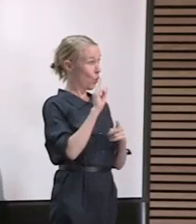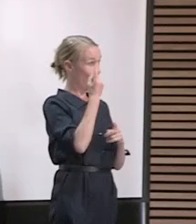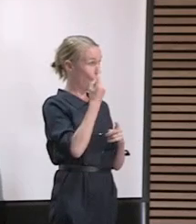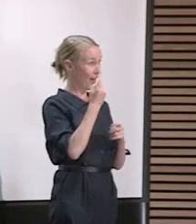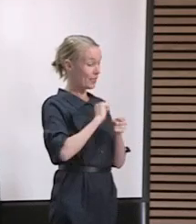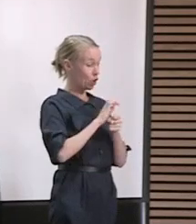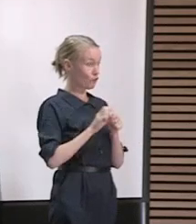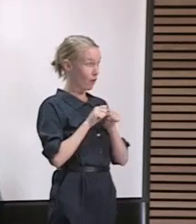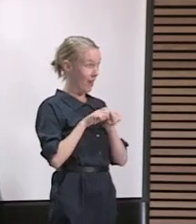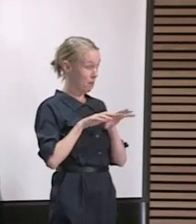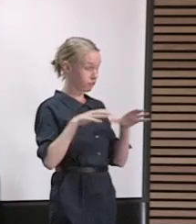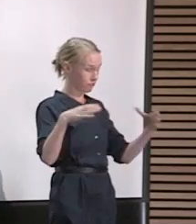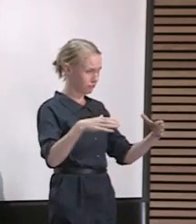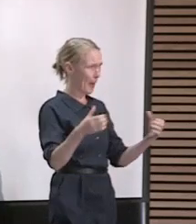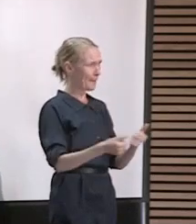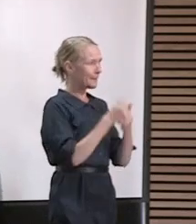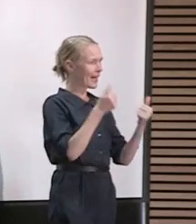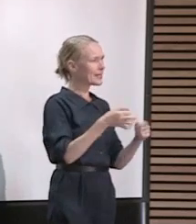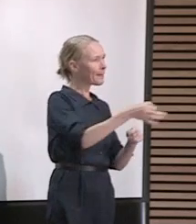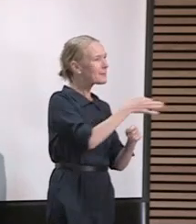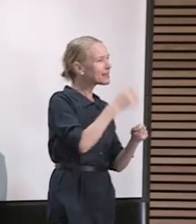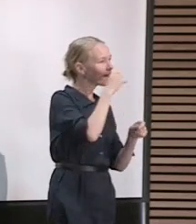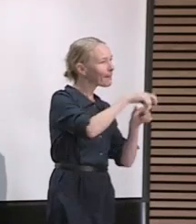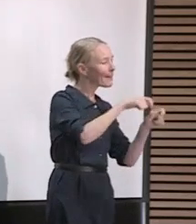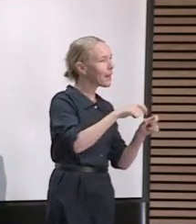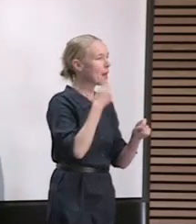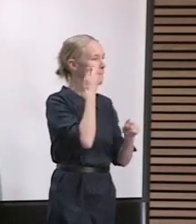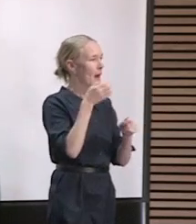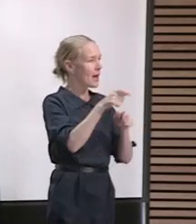representation of Maori Pasifika at the decision-making table, and